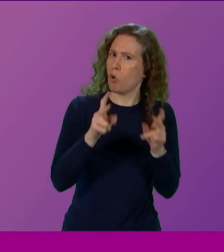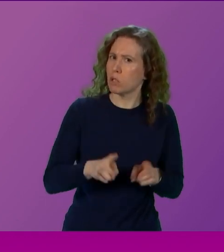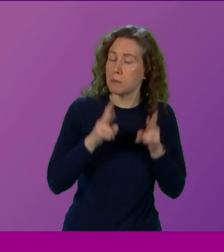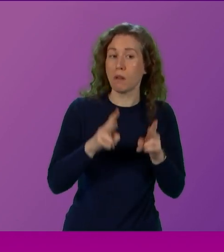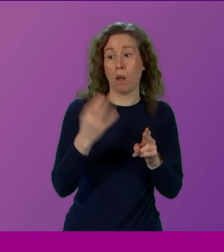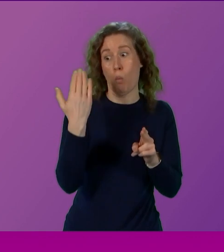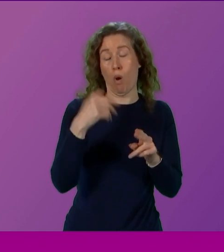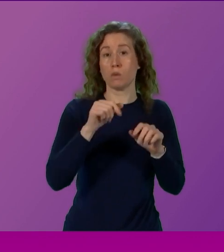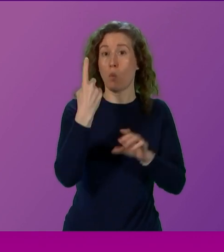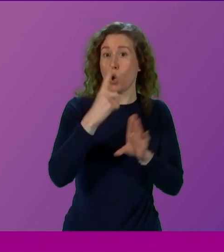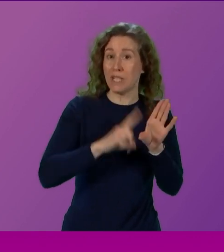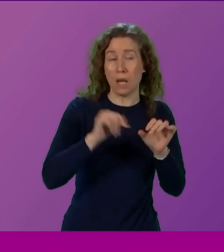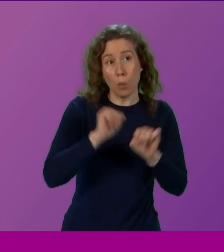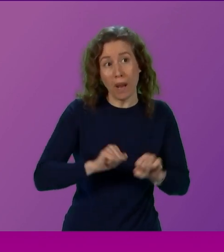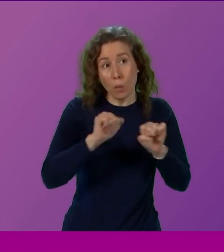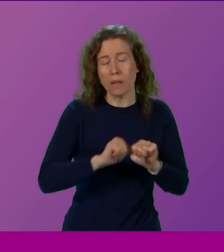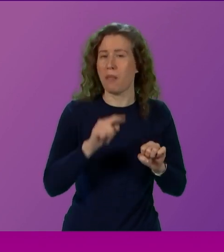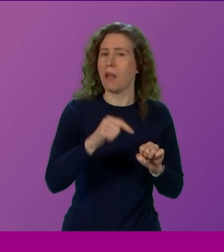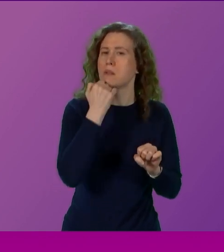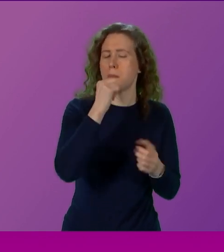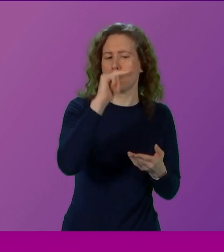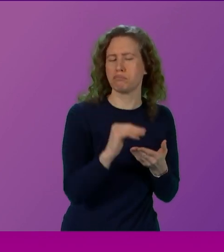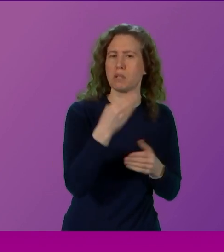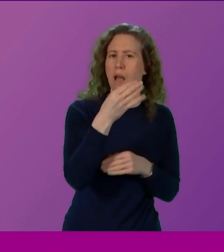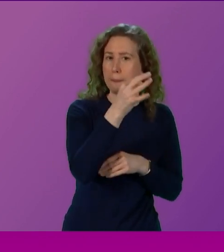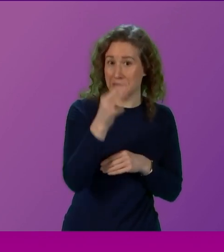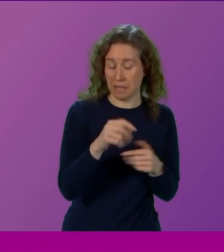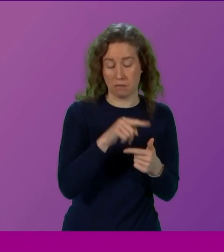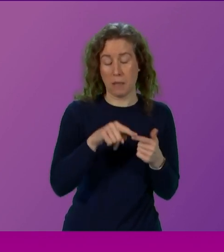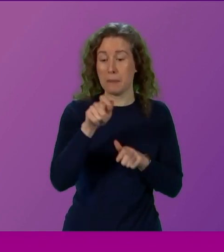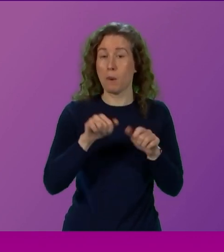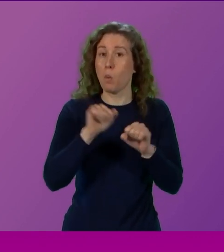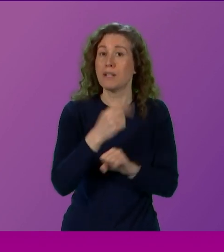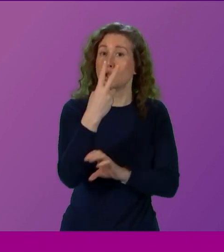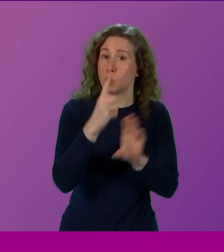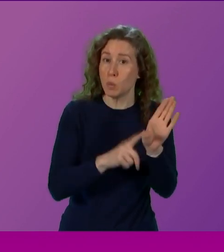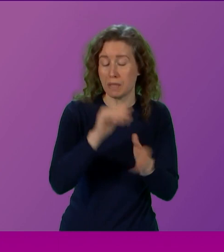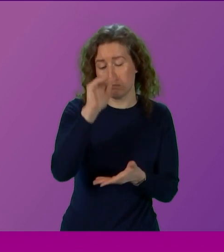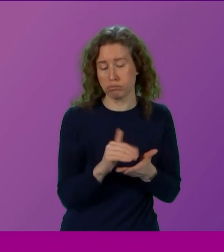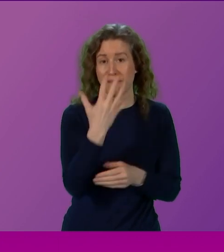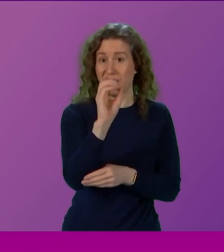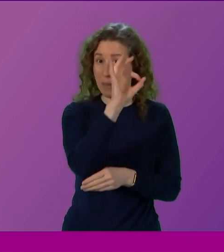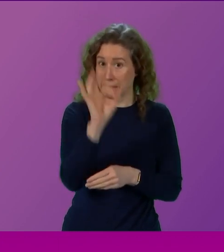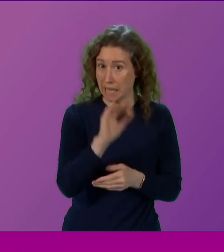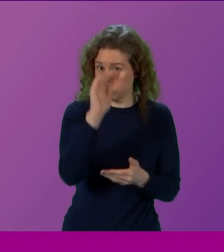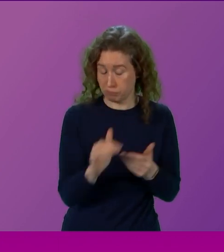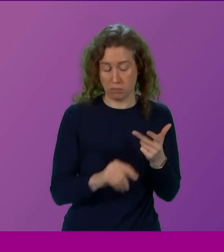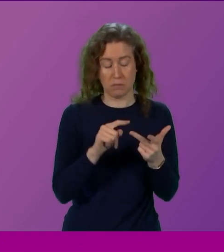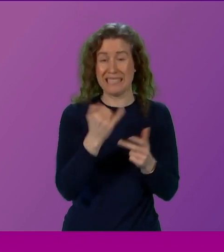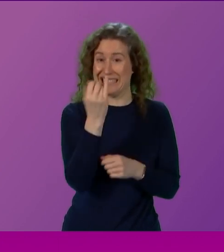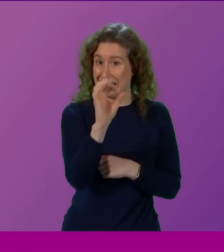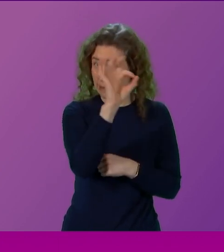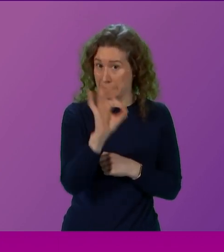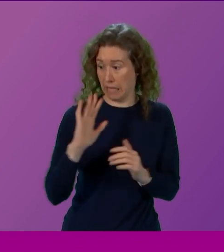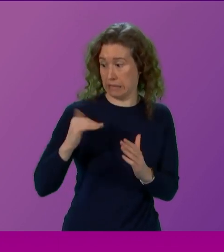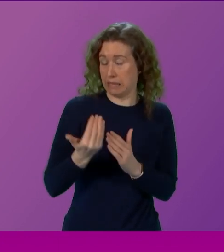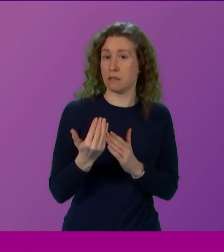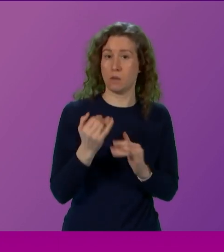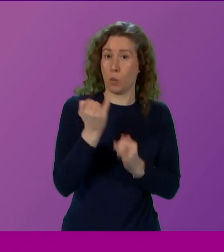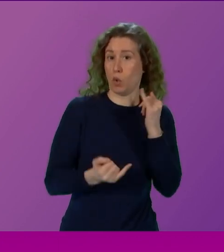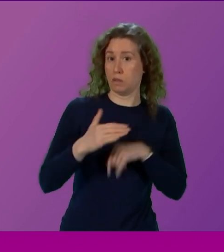is down by 50 per cent in the last quarter, and down 60 per cent since the peak. We are seeing